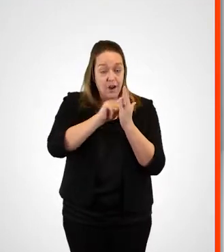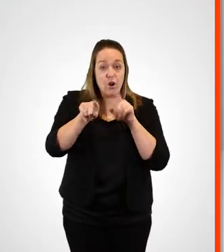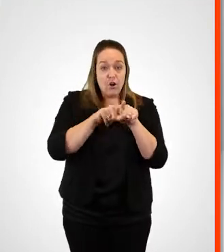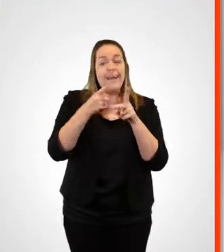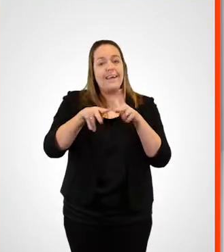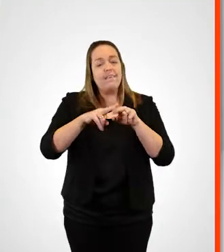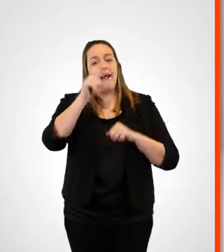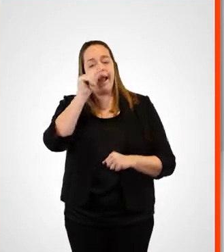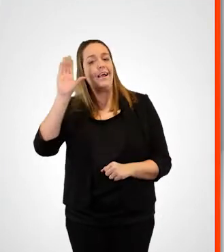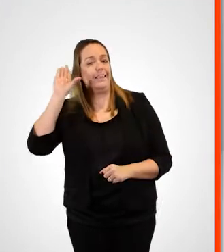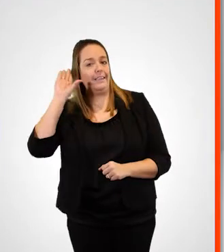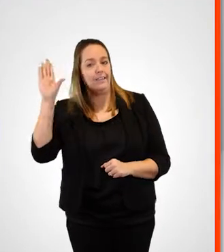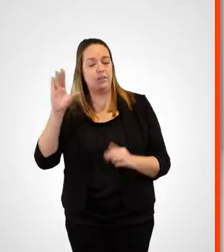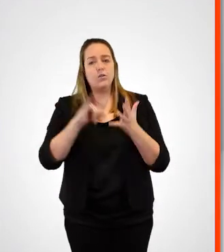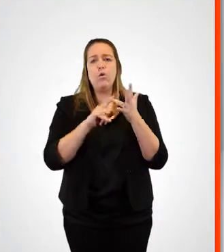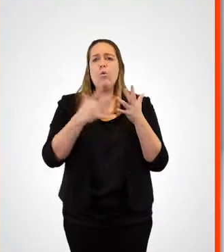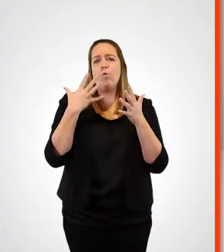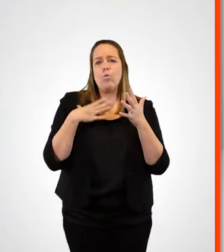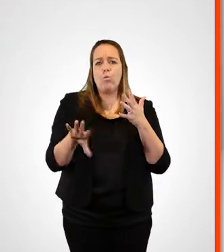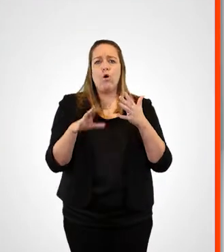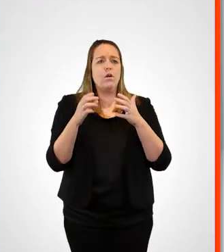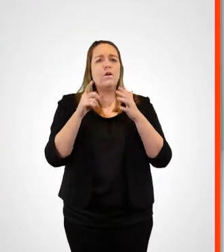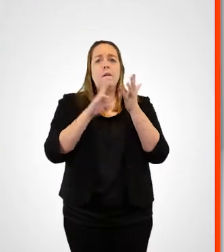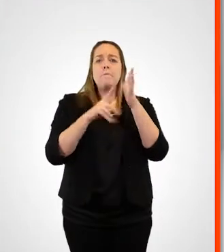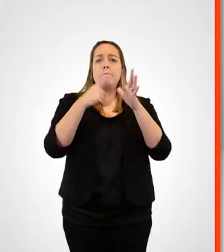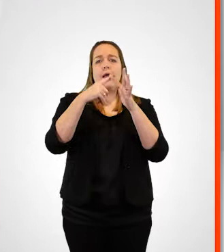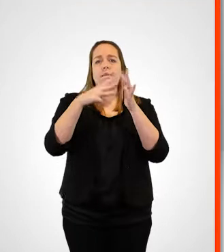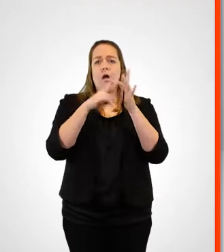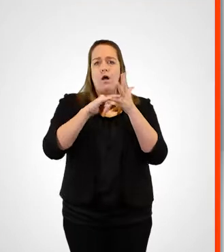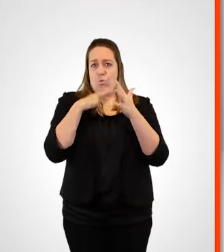So clearly we want to maximise that for any child with hearing loss.